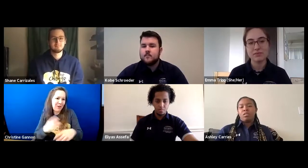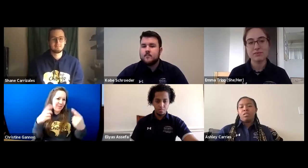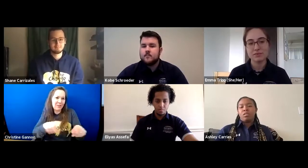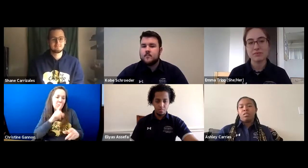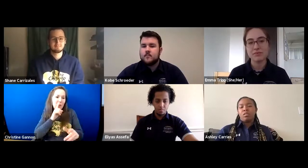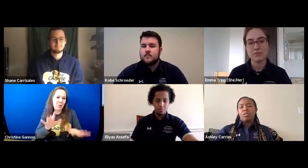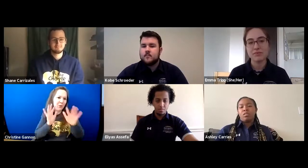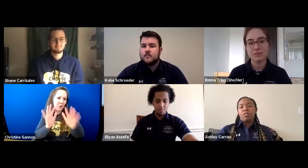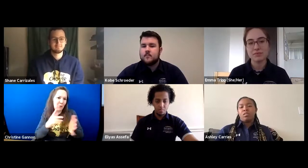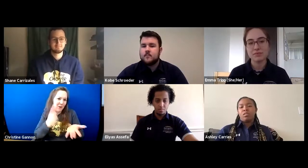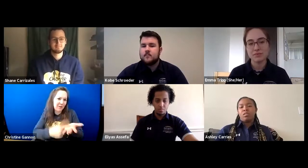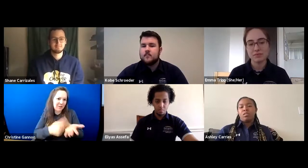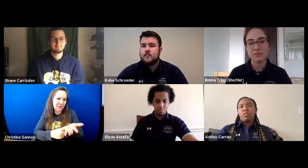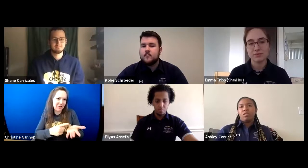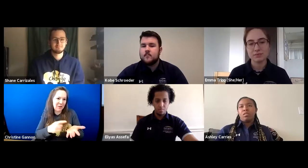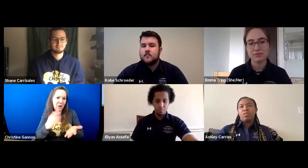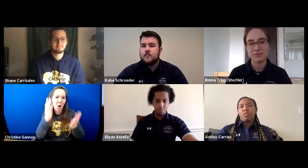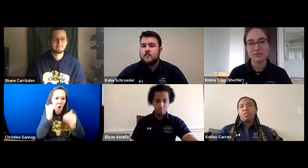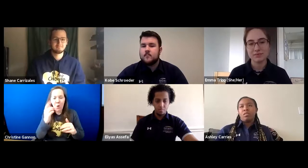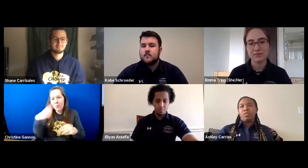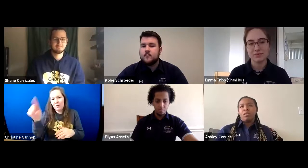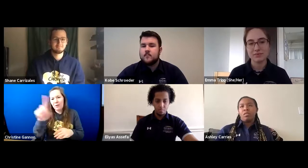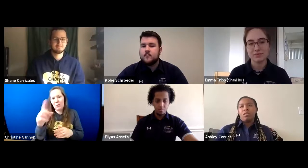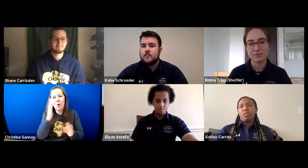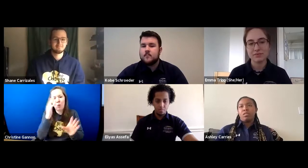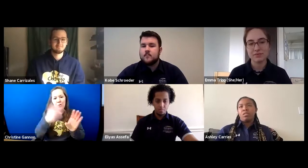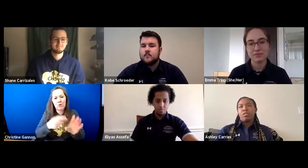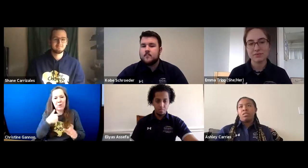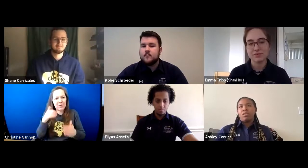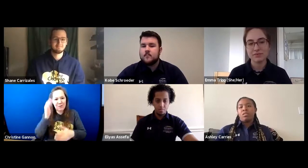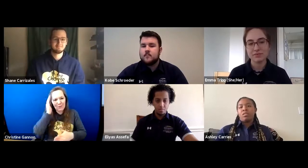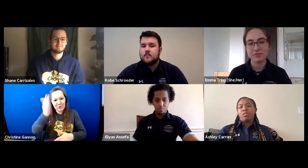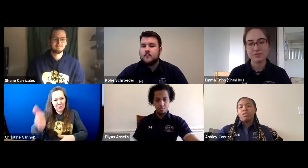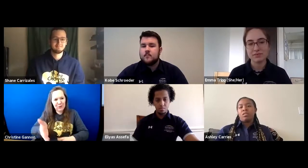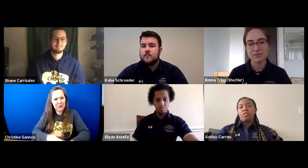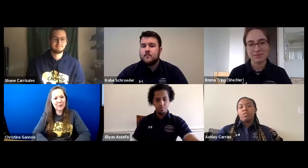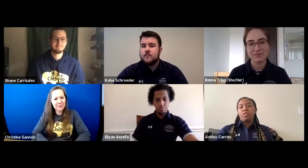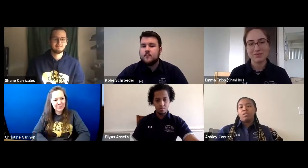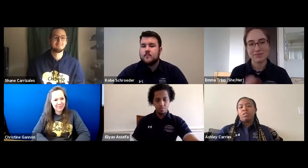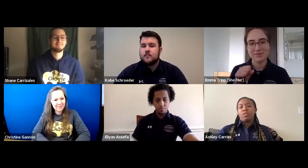So this is been a really great discussion and I hope you guys join us in the future.